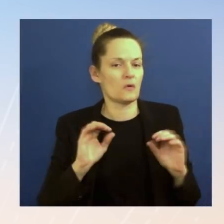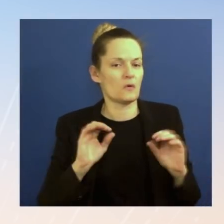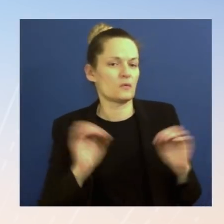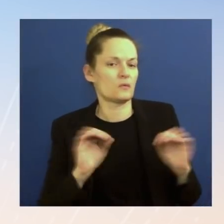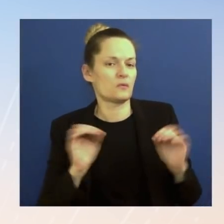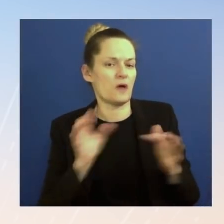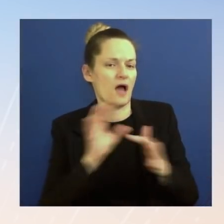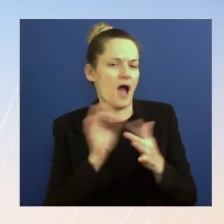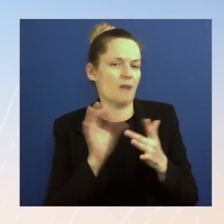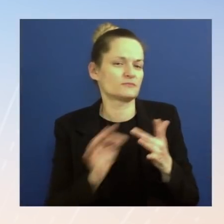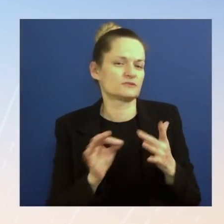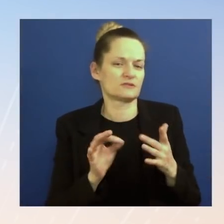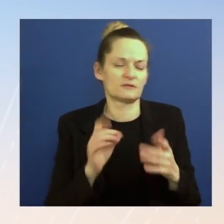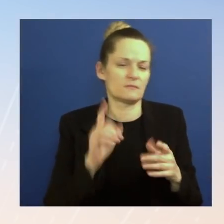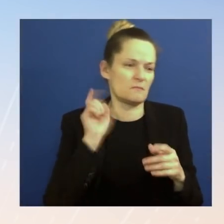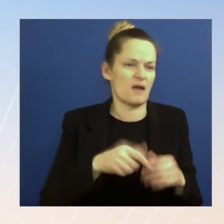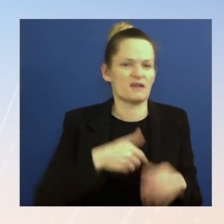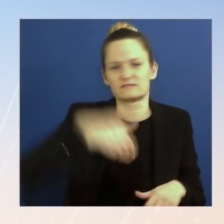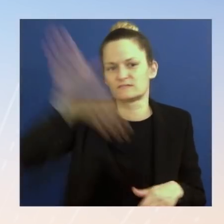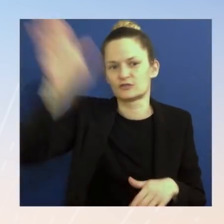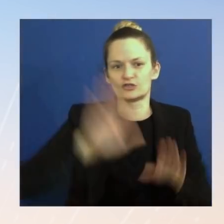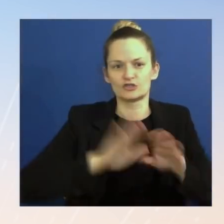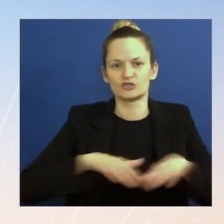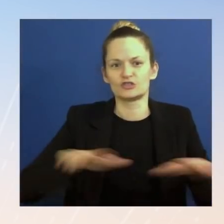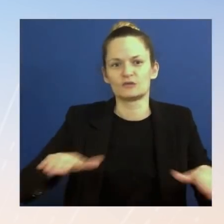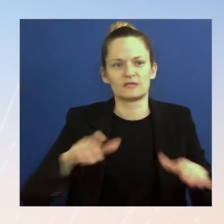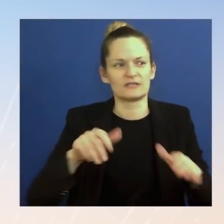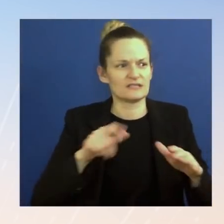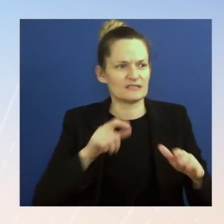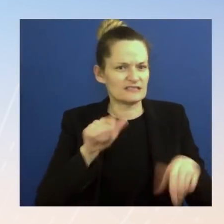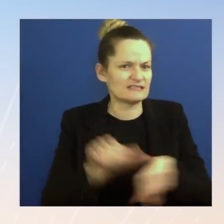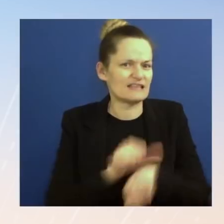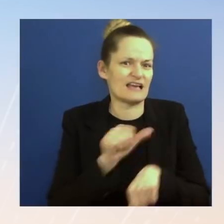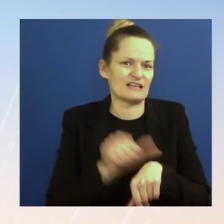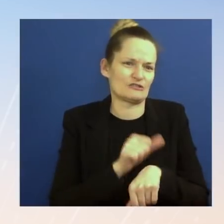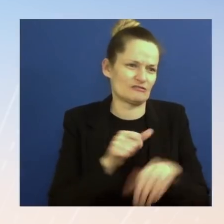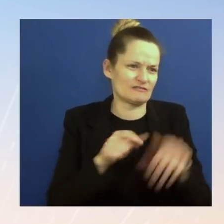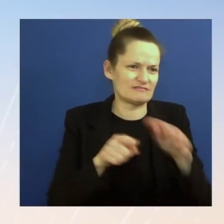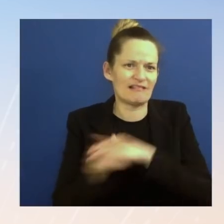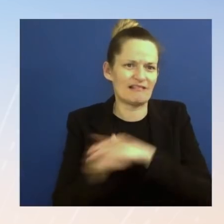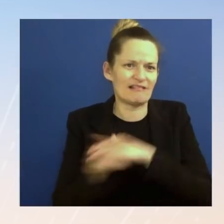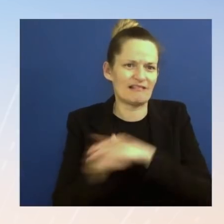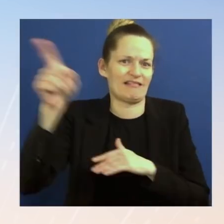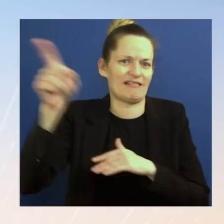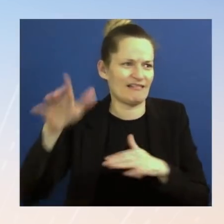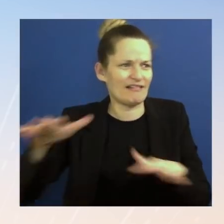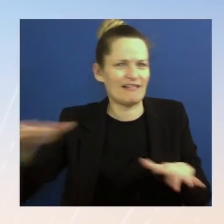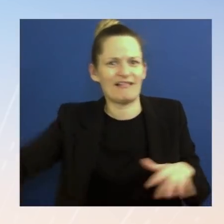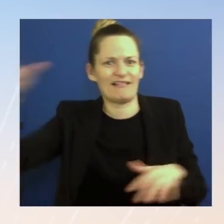But the President -- you know, he is implementing this because we are still in the middle of a public health crisis.